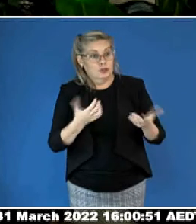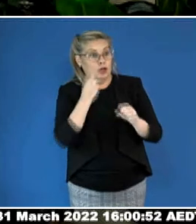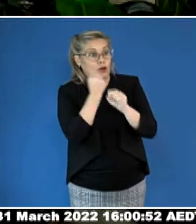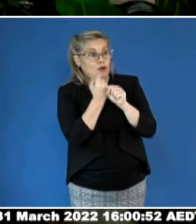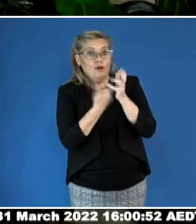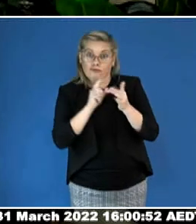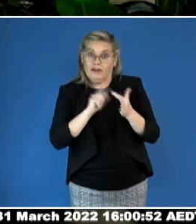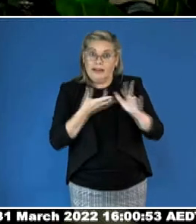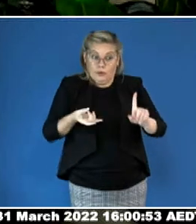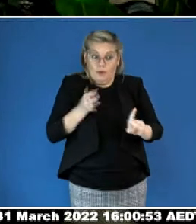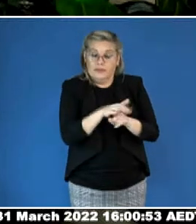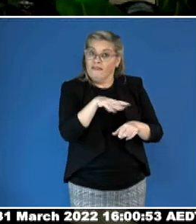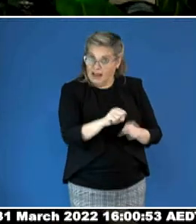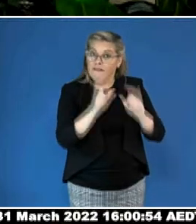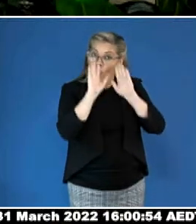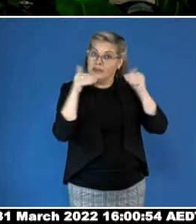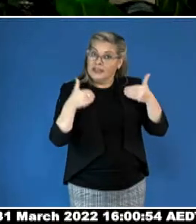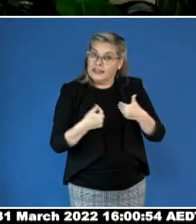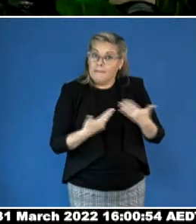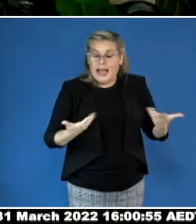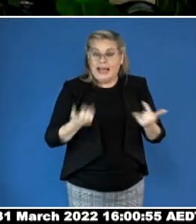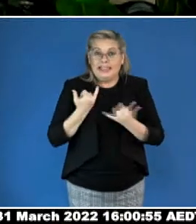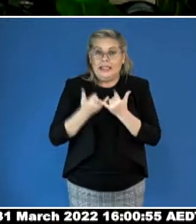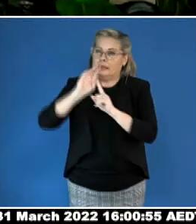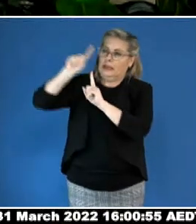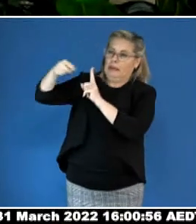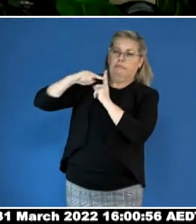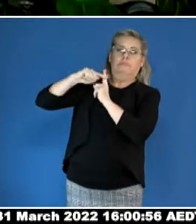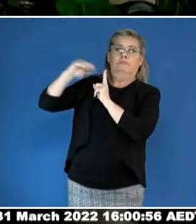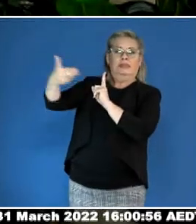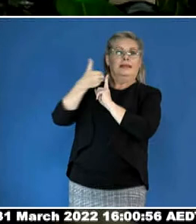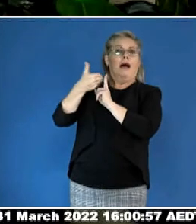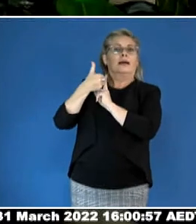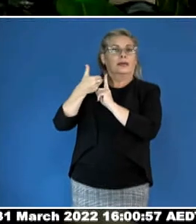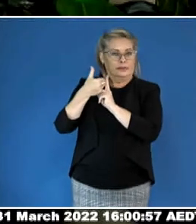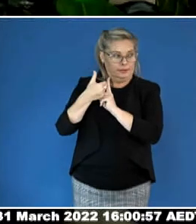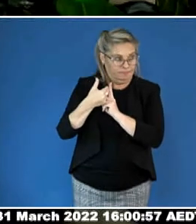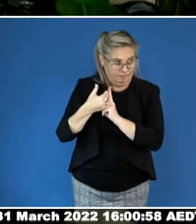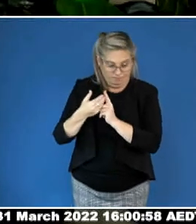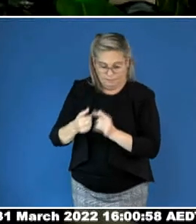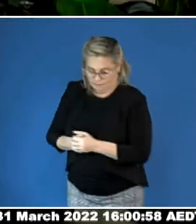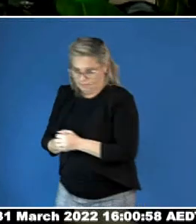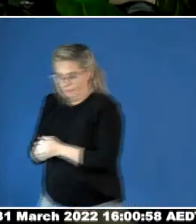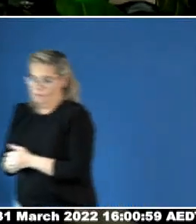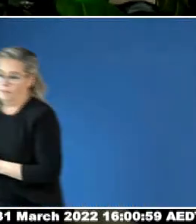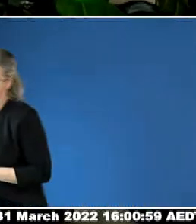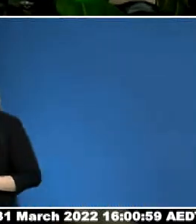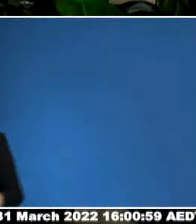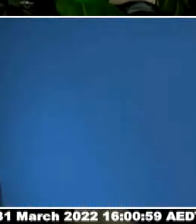female. What we know from our community is that we find it difficult to identify when